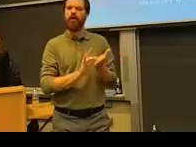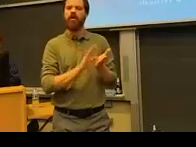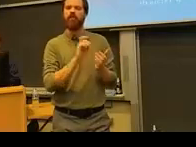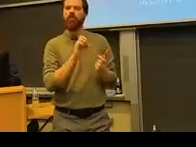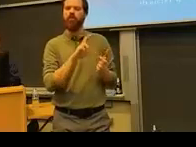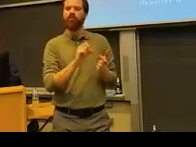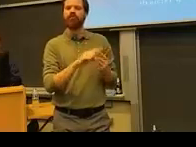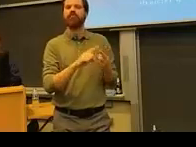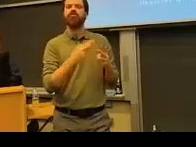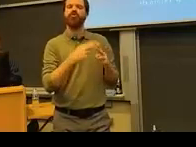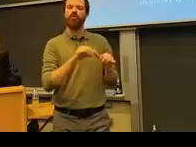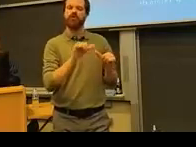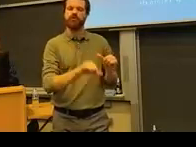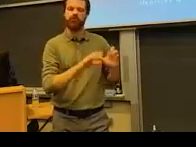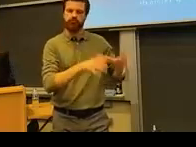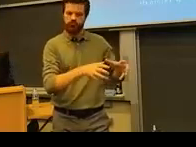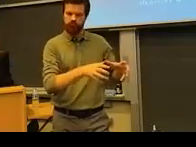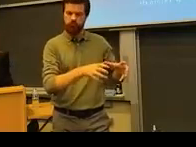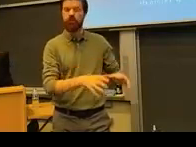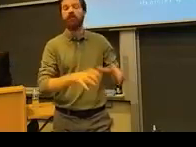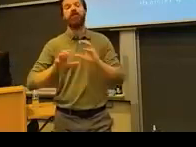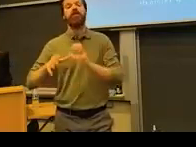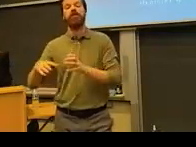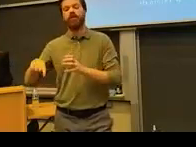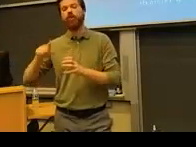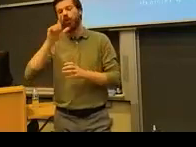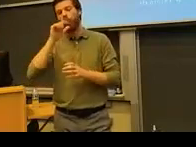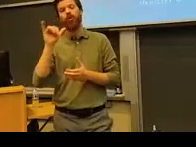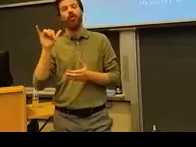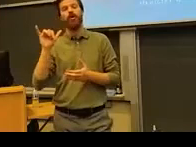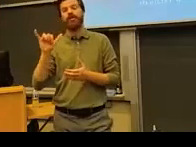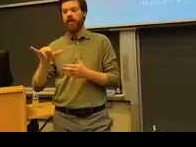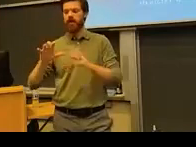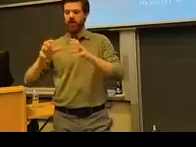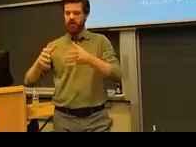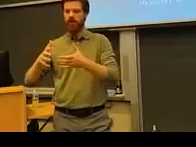substance use and those uh For Whom the unit was design those people who'd be in the hospital for